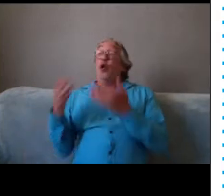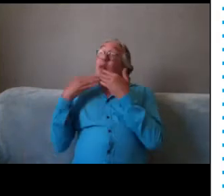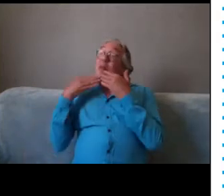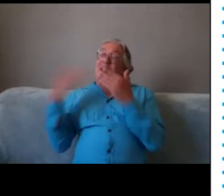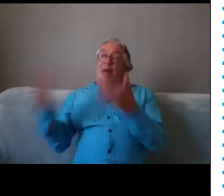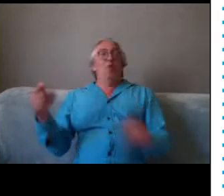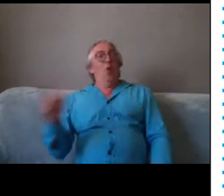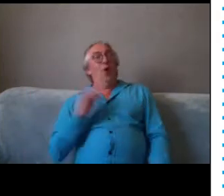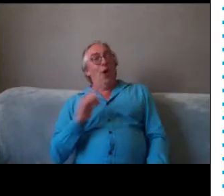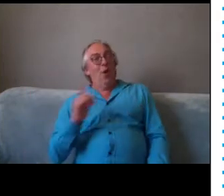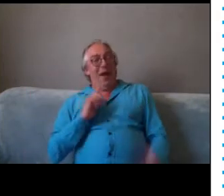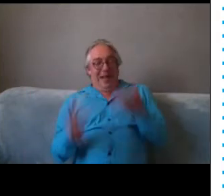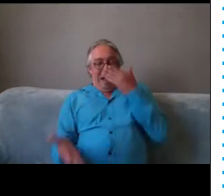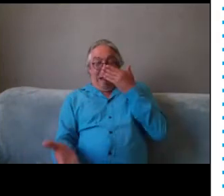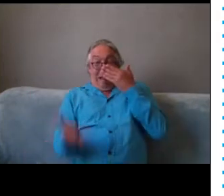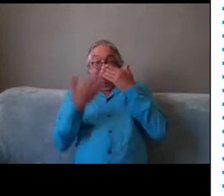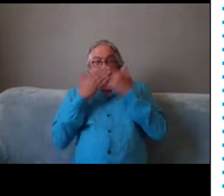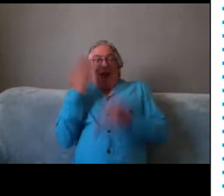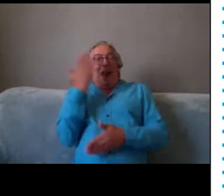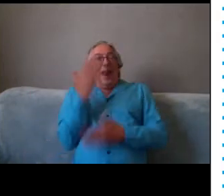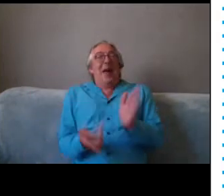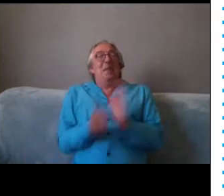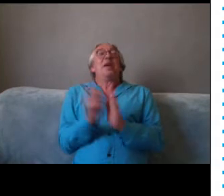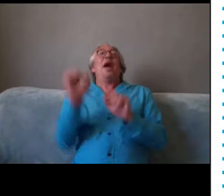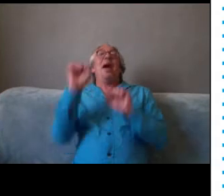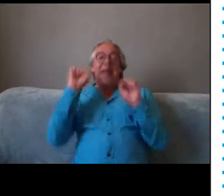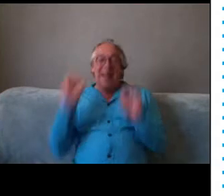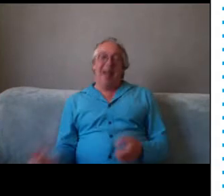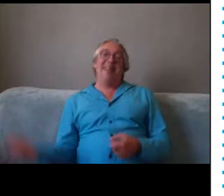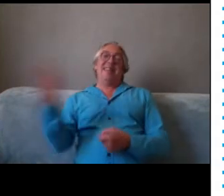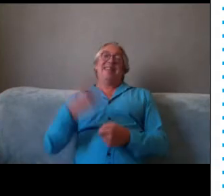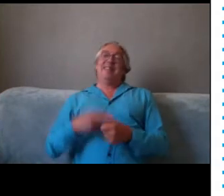I'm happy to see that the Commission is also improving things.